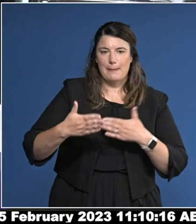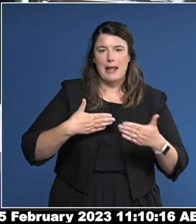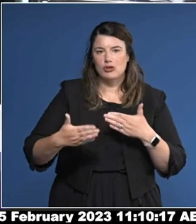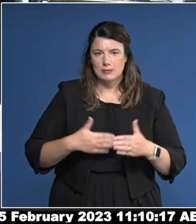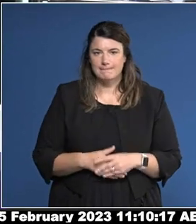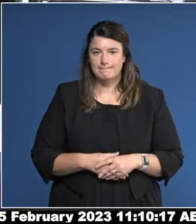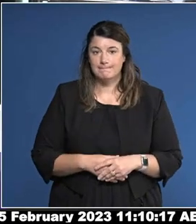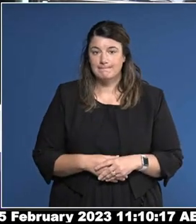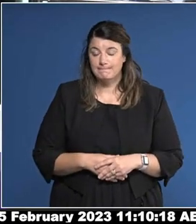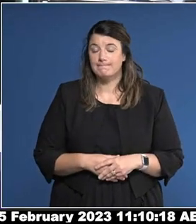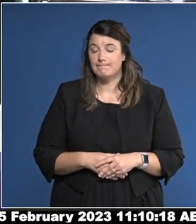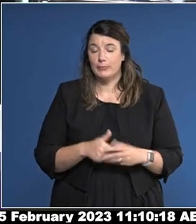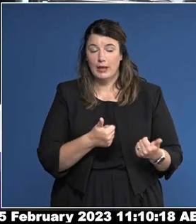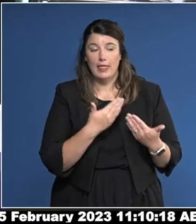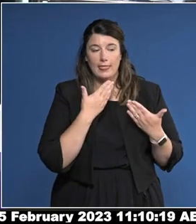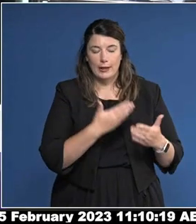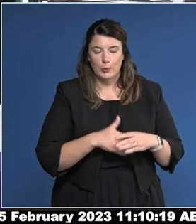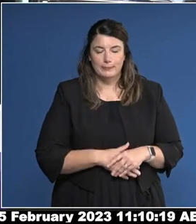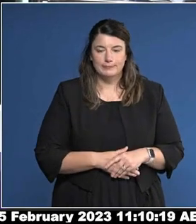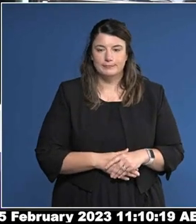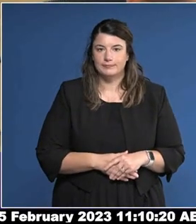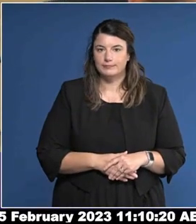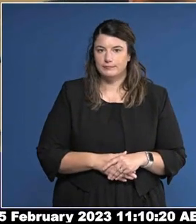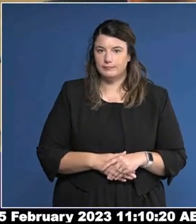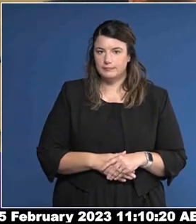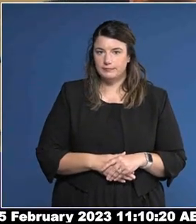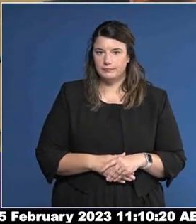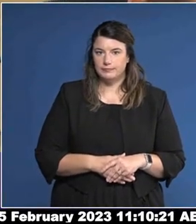Yes, Ms Eastman. MS EASTMAN: I want to turn to the issue of staffing arrangements,